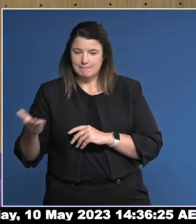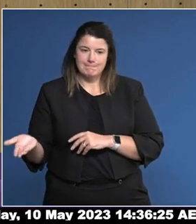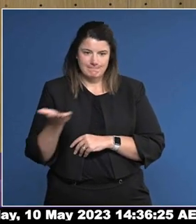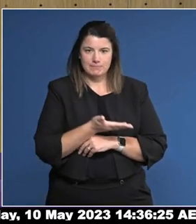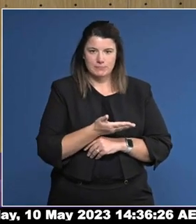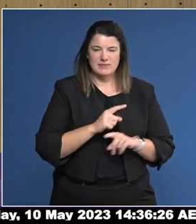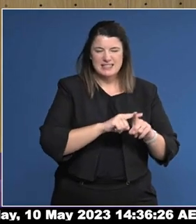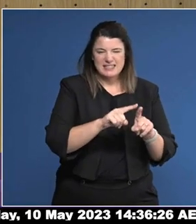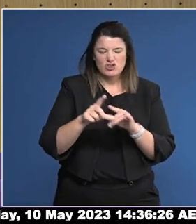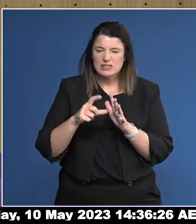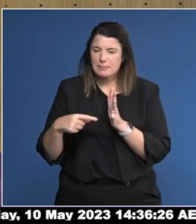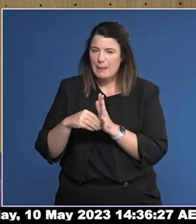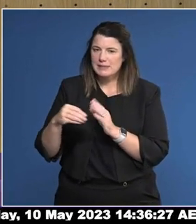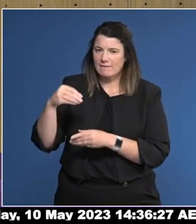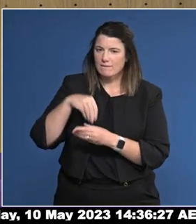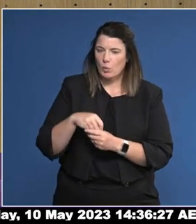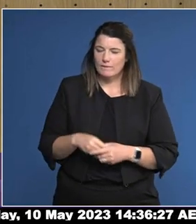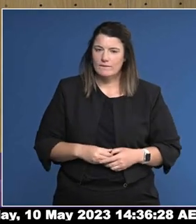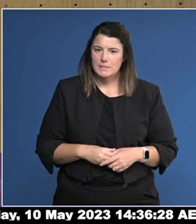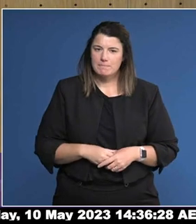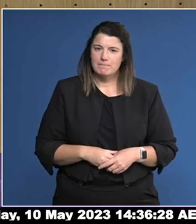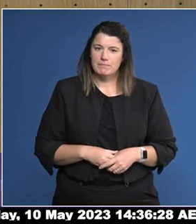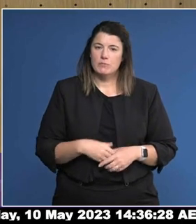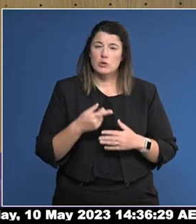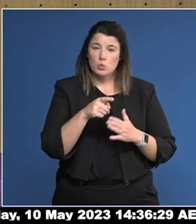You've told the Royal Commission in paragraph 28 that your department